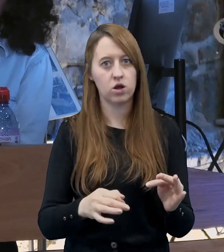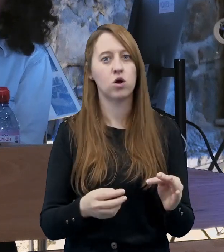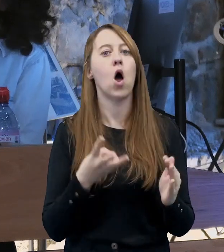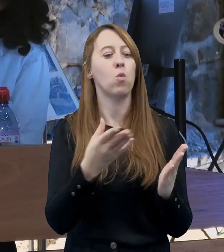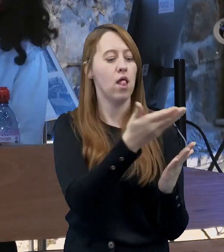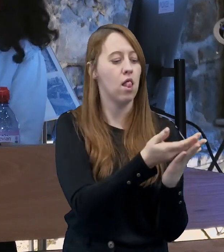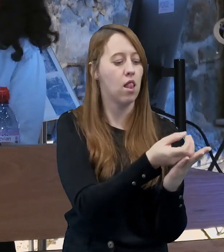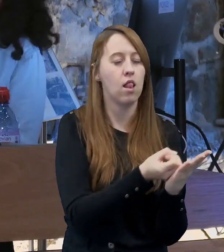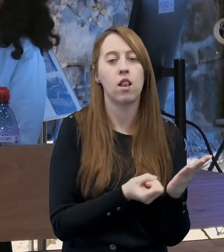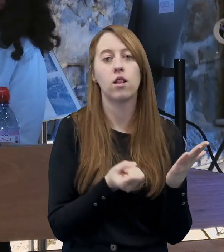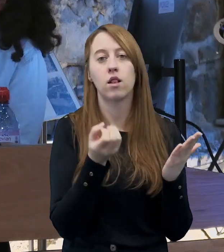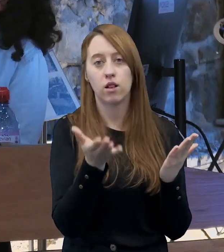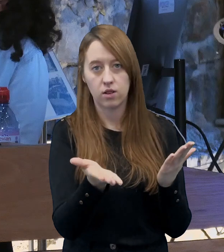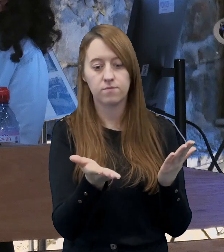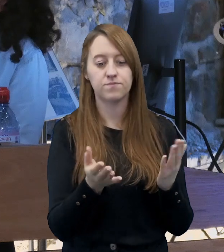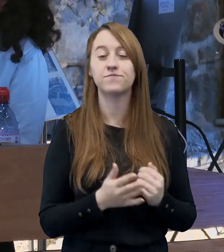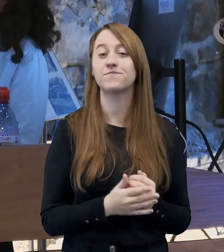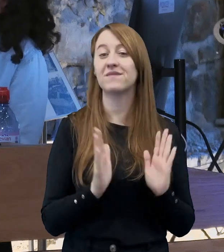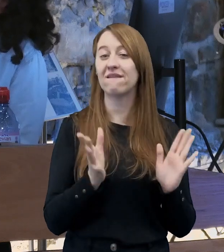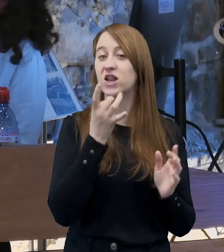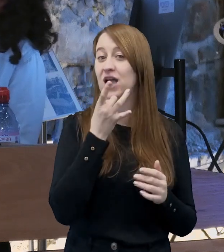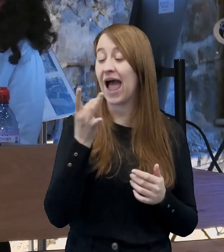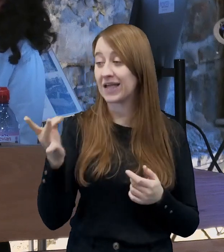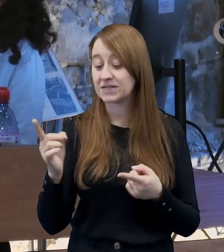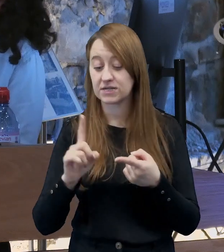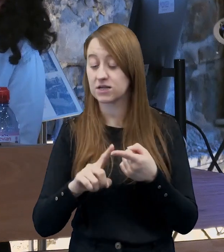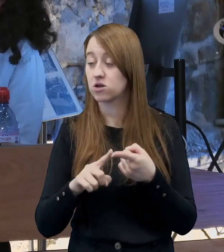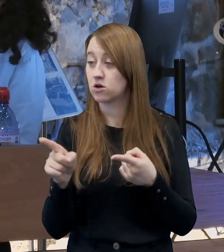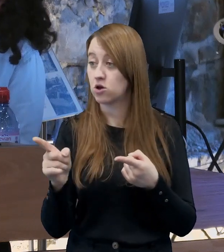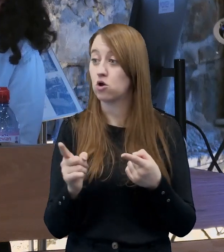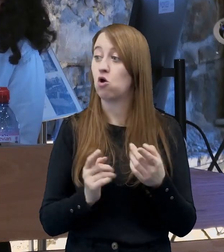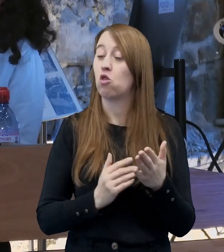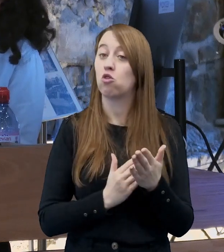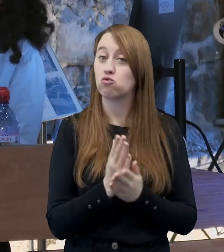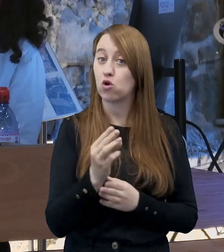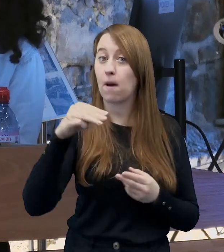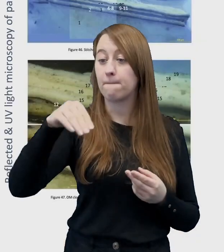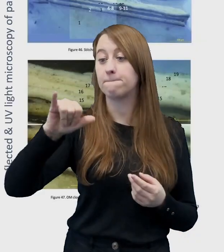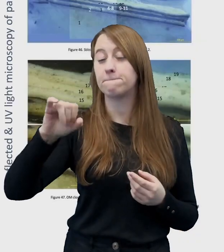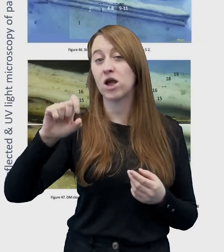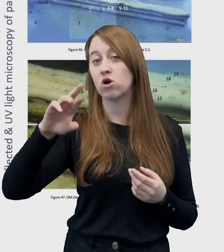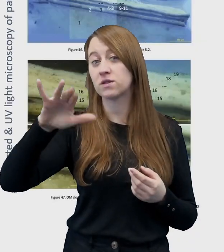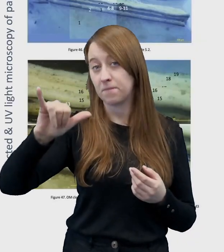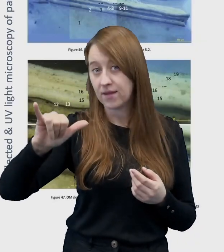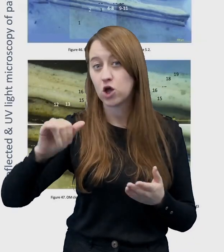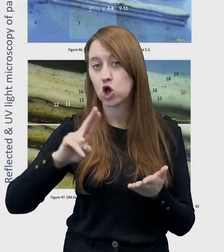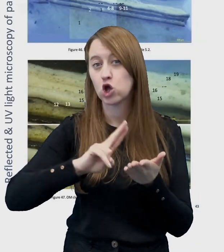So I asked them to carry out microscopy under reflected light and UV light.